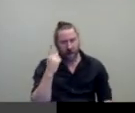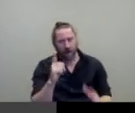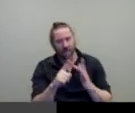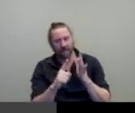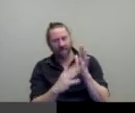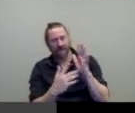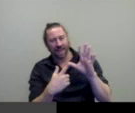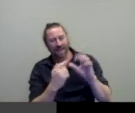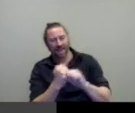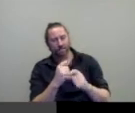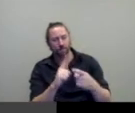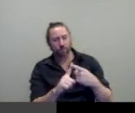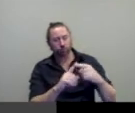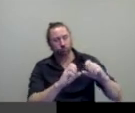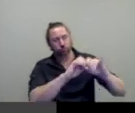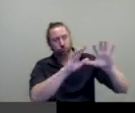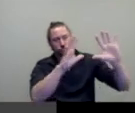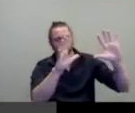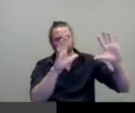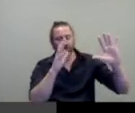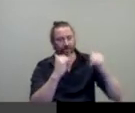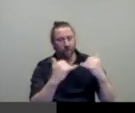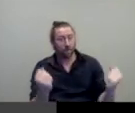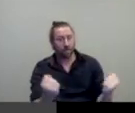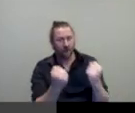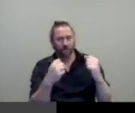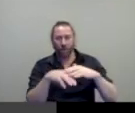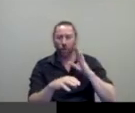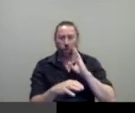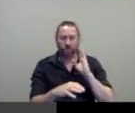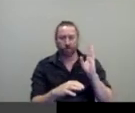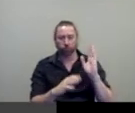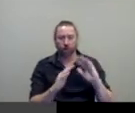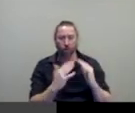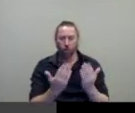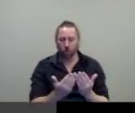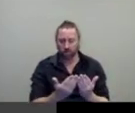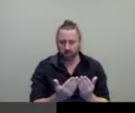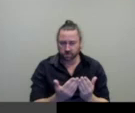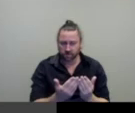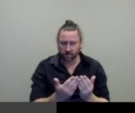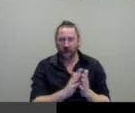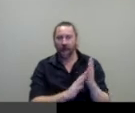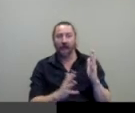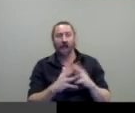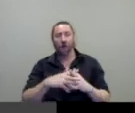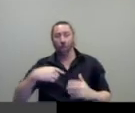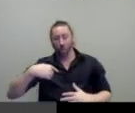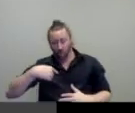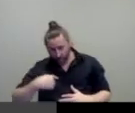that imagery is very powerful in the contemporary world and how it controls our behavior